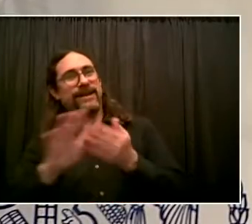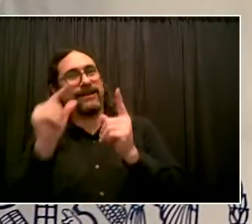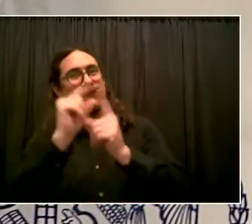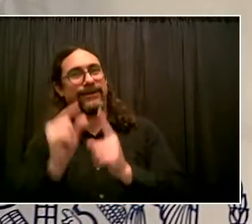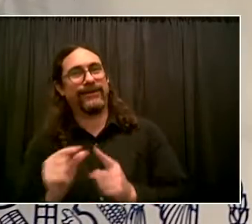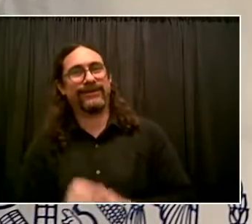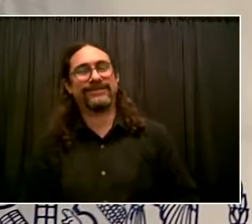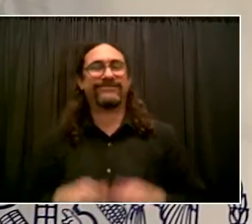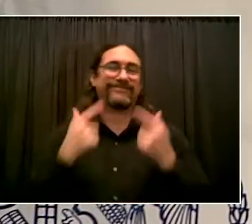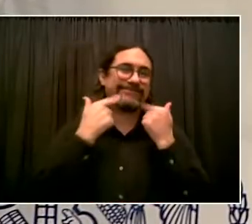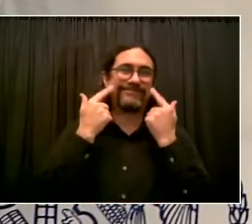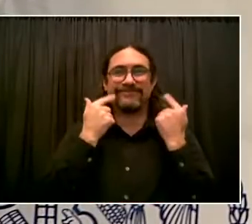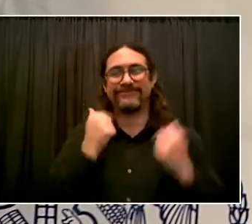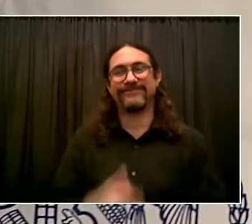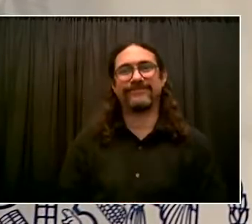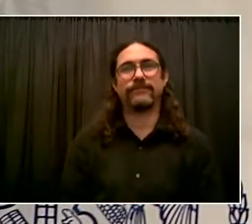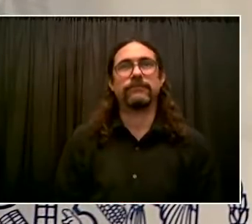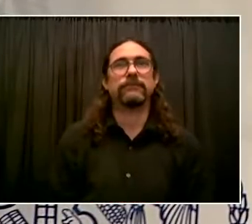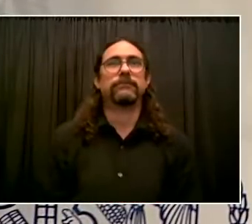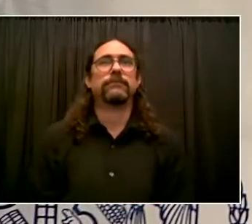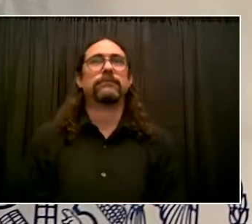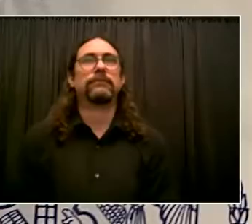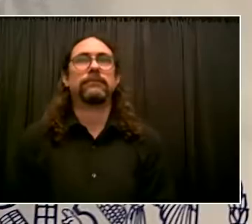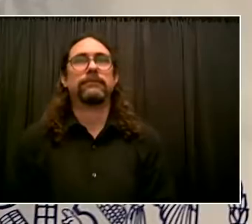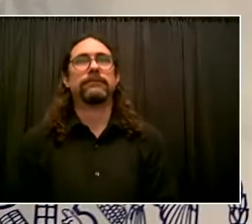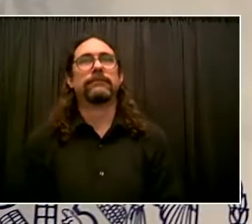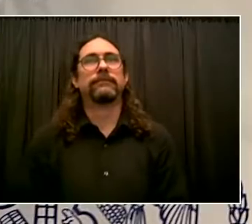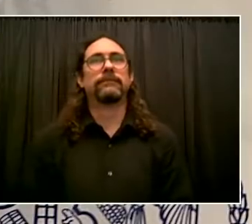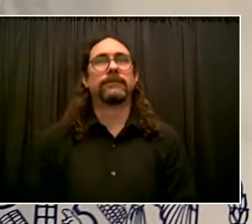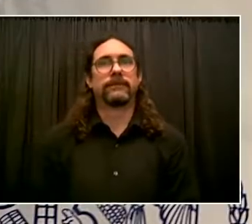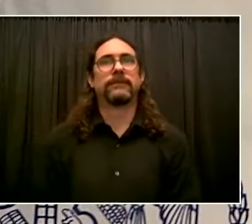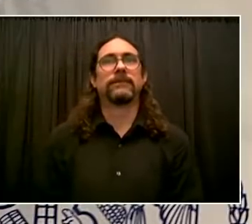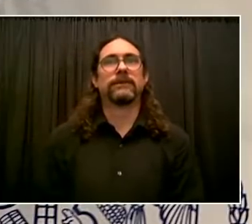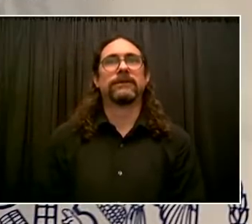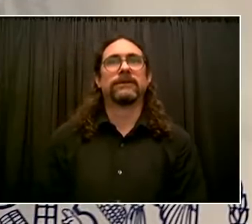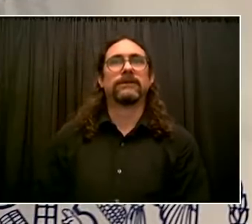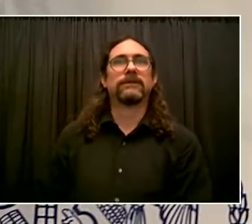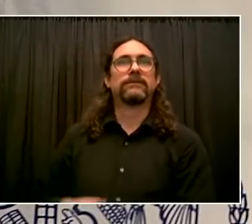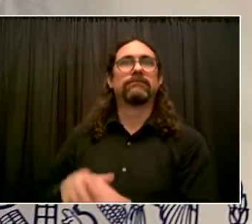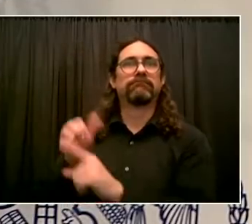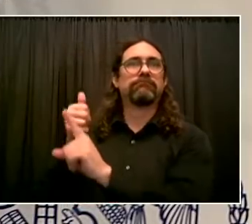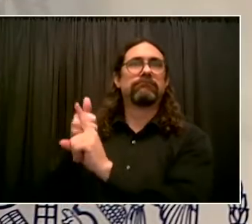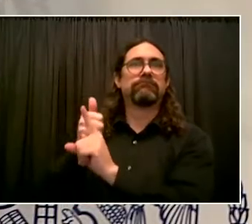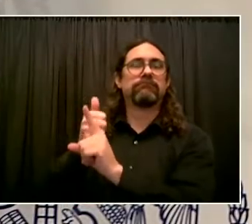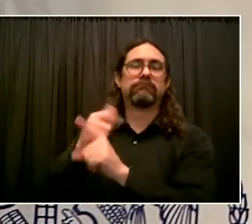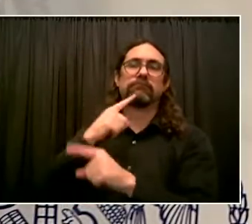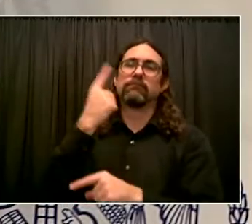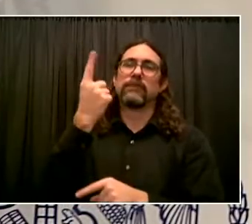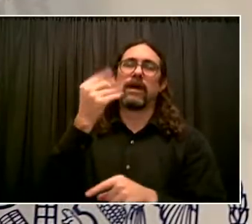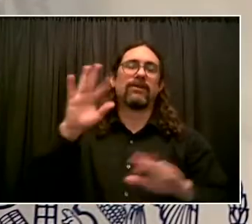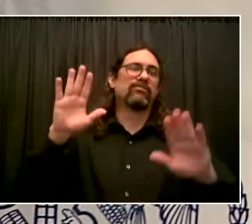APPRECIATES IT. THERE WE GO. YOU HEARD FROM